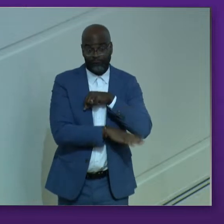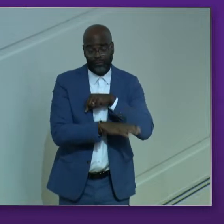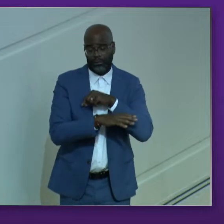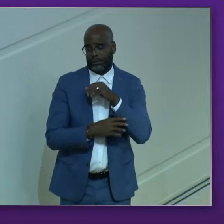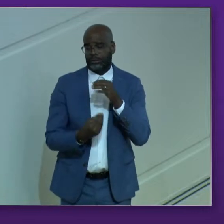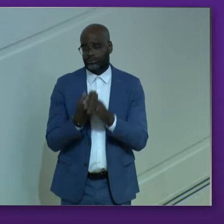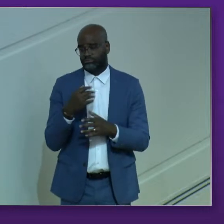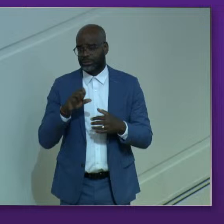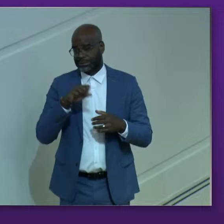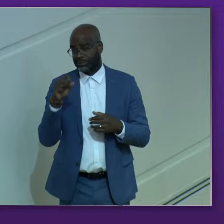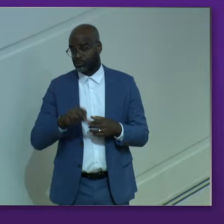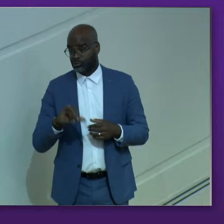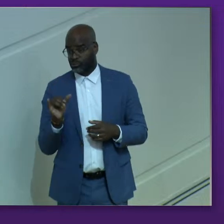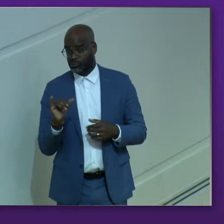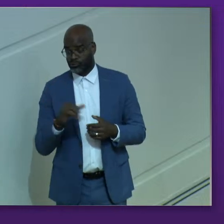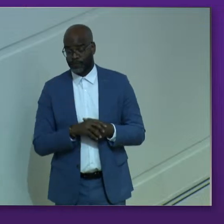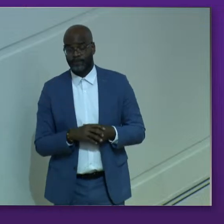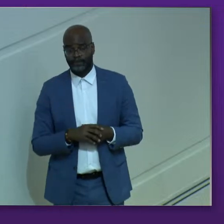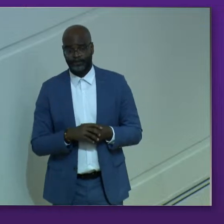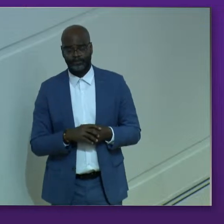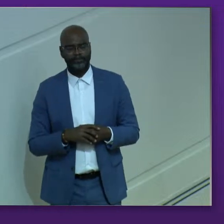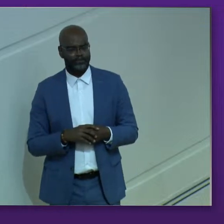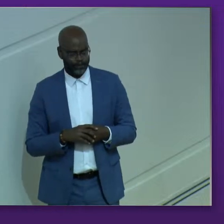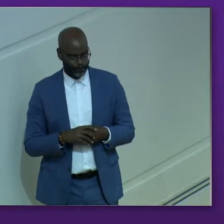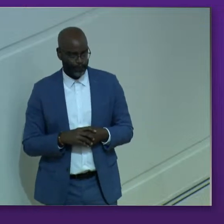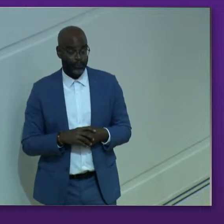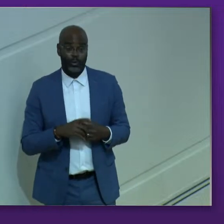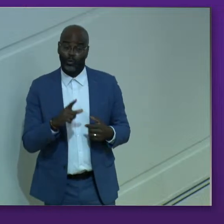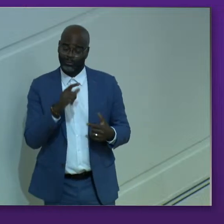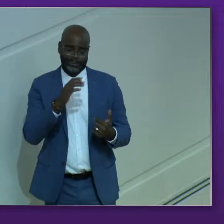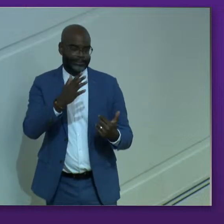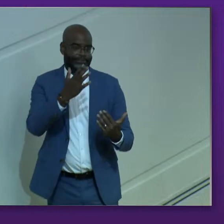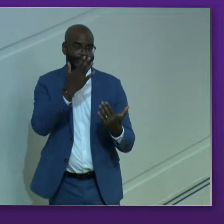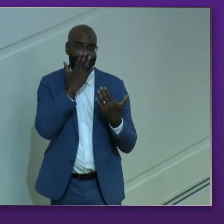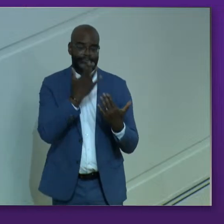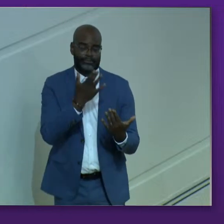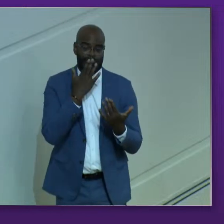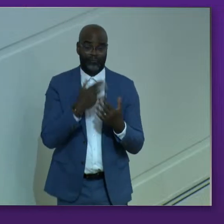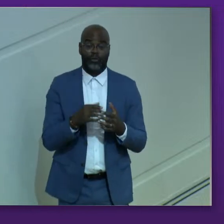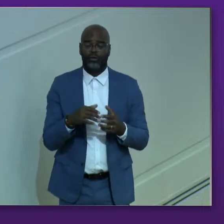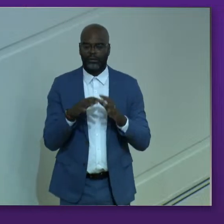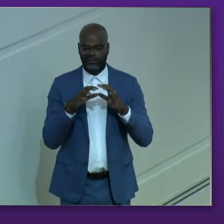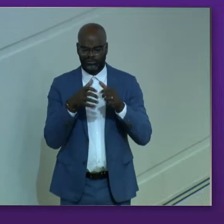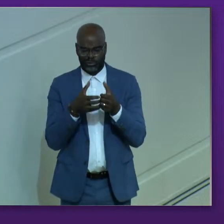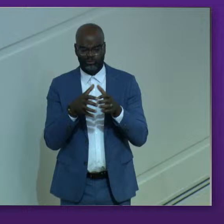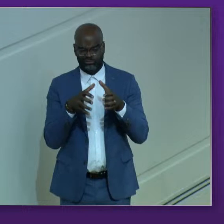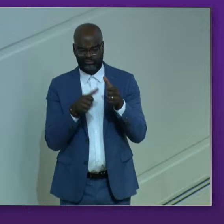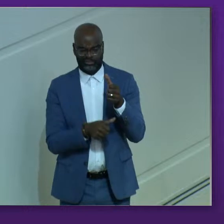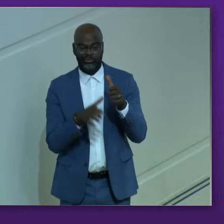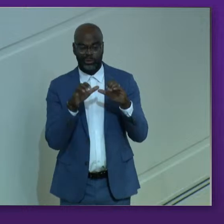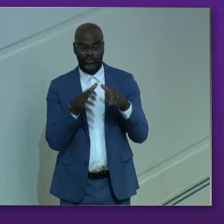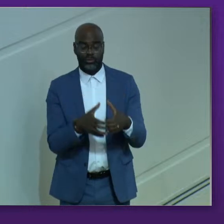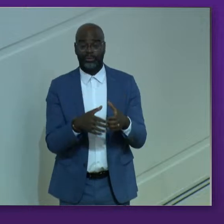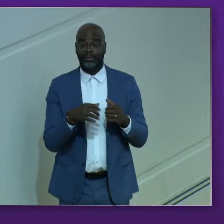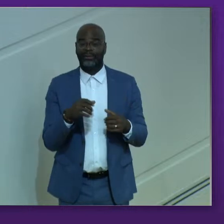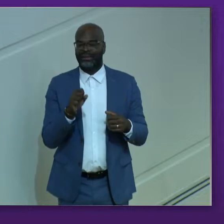DRIVES TO SUPPORT THE PANTRY FOR THE STUDENTS. GOVERNANCE ALSO CONTINUED TO WORK WITH